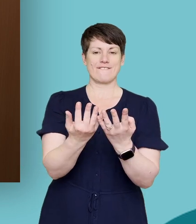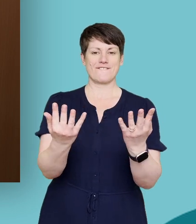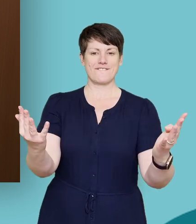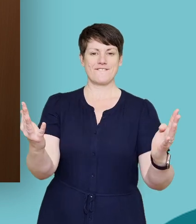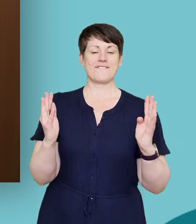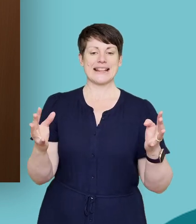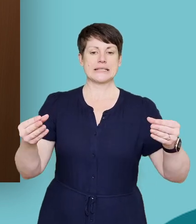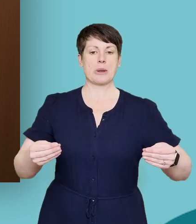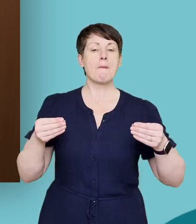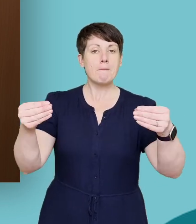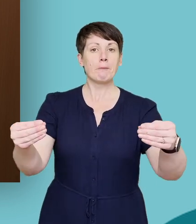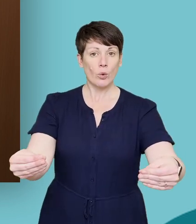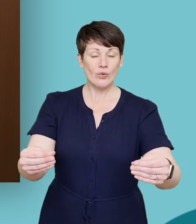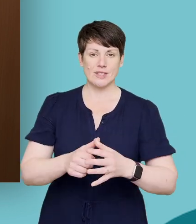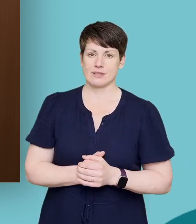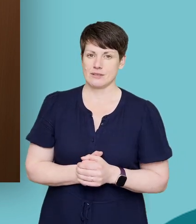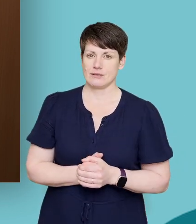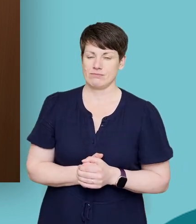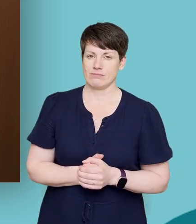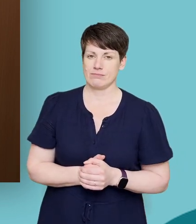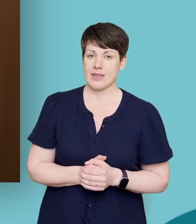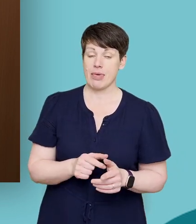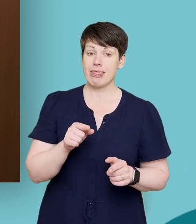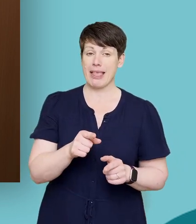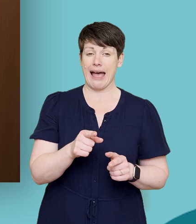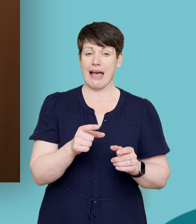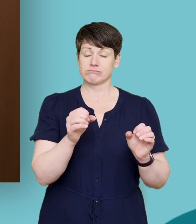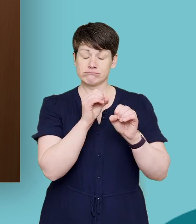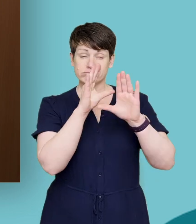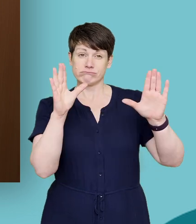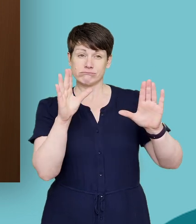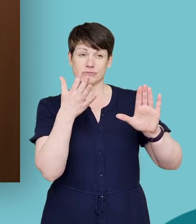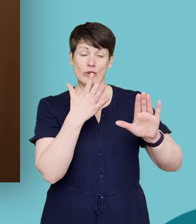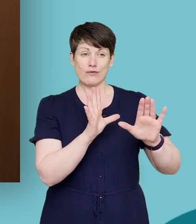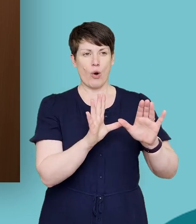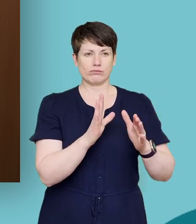And he got that image from something that happened soon after the First World War